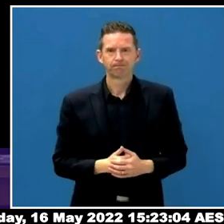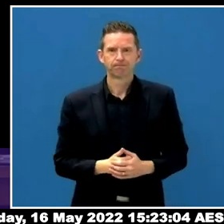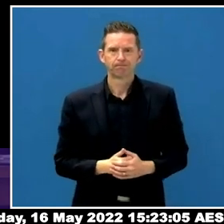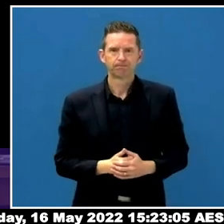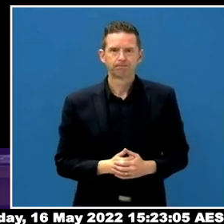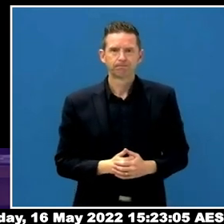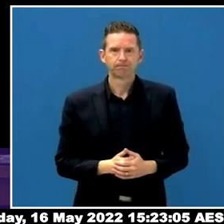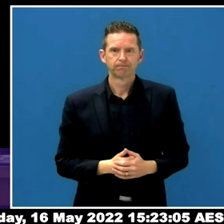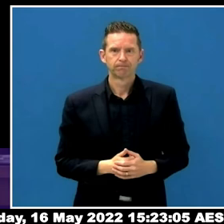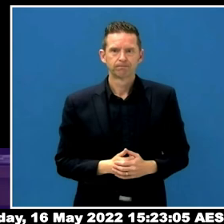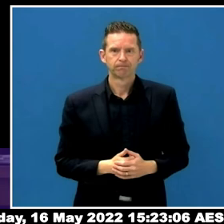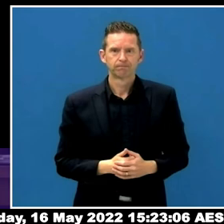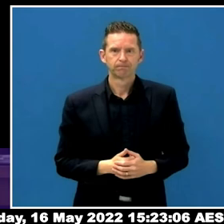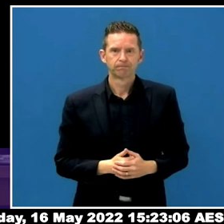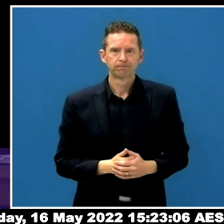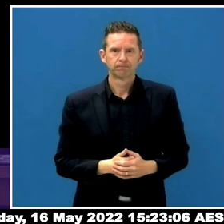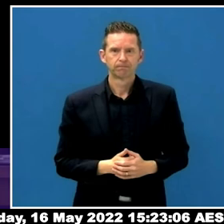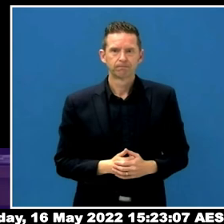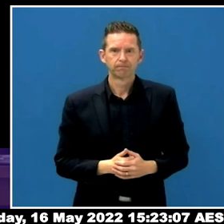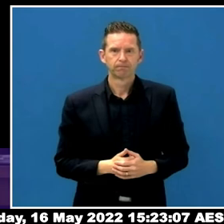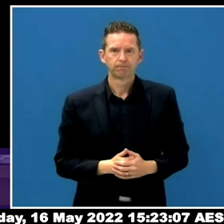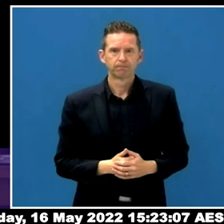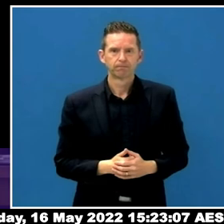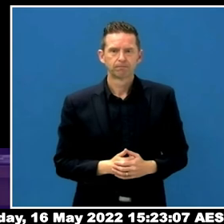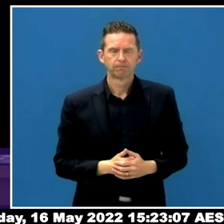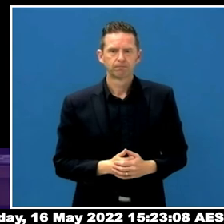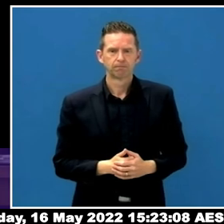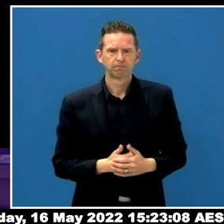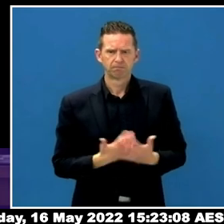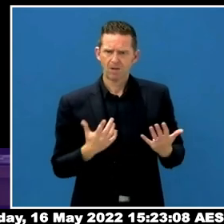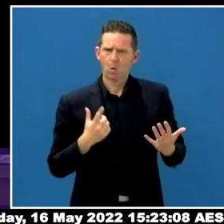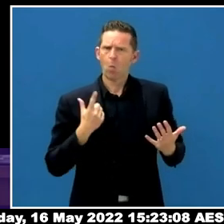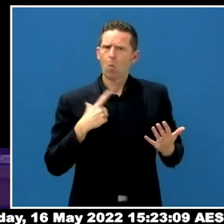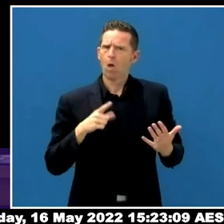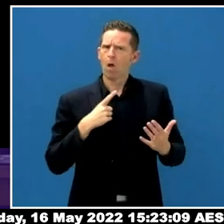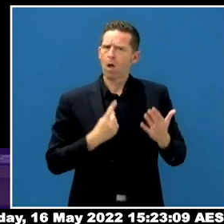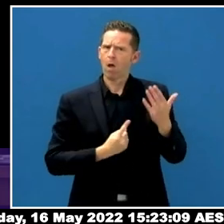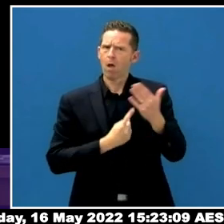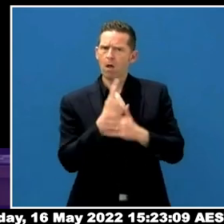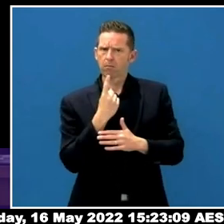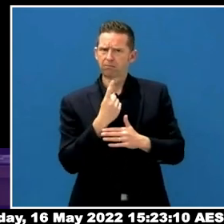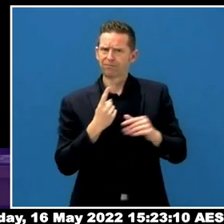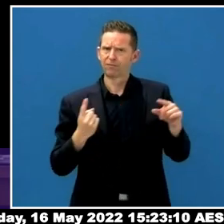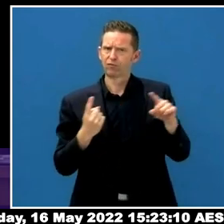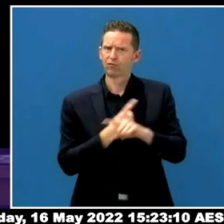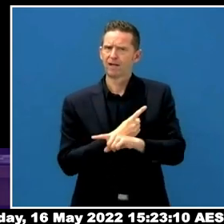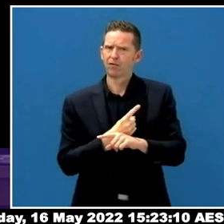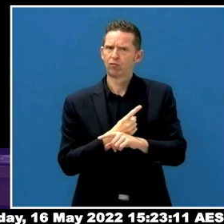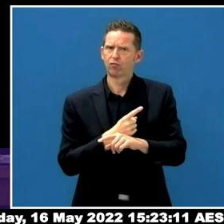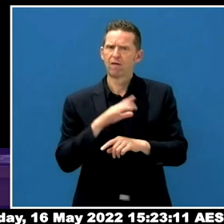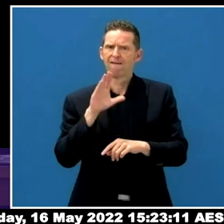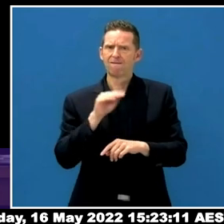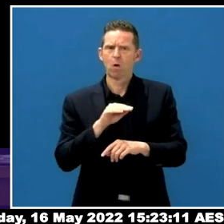Why - what prompted the change to the ratio, do you recall? Yes, I do.